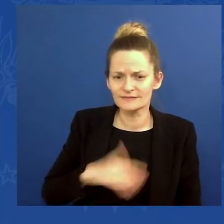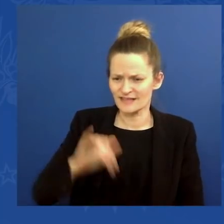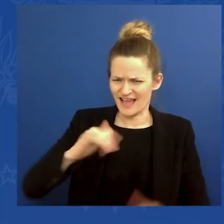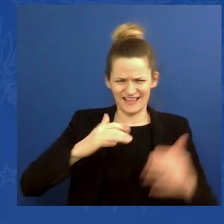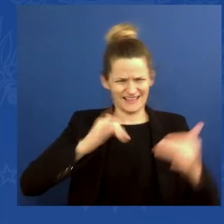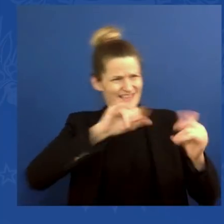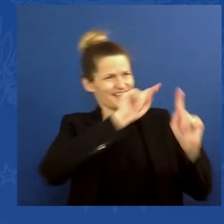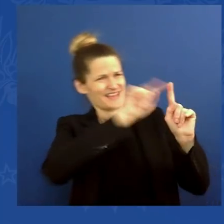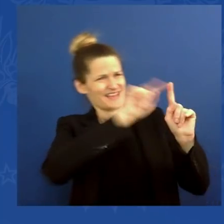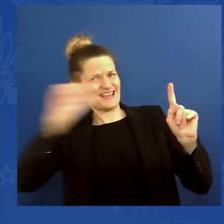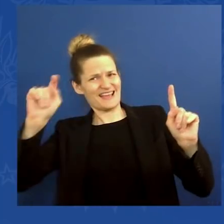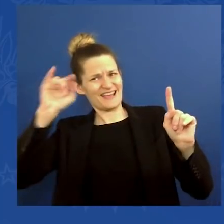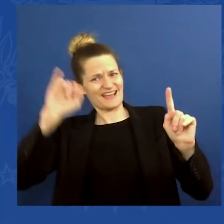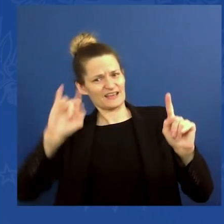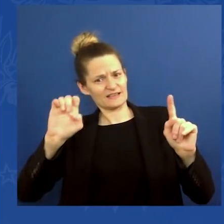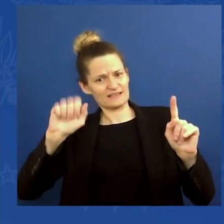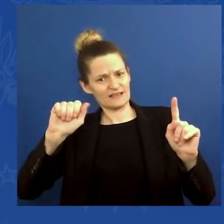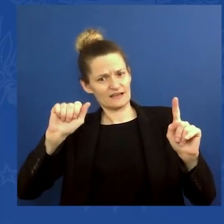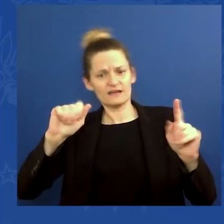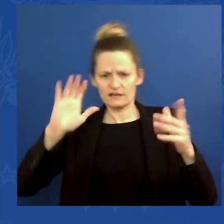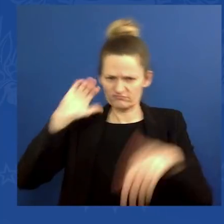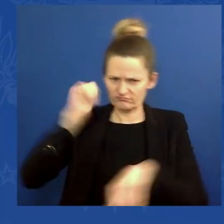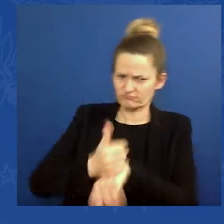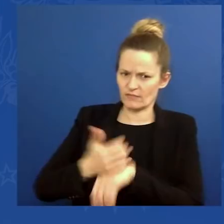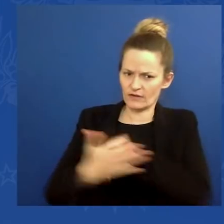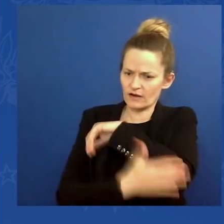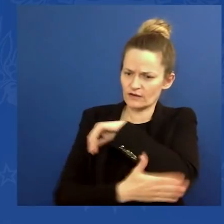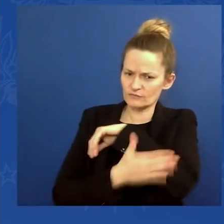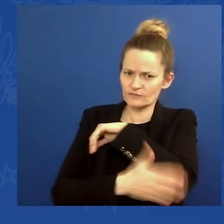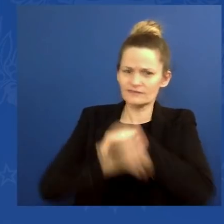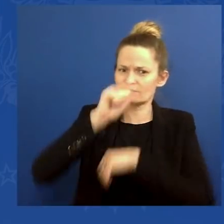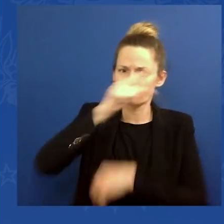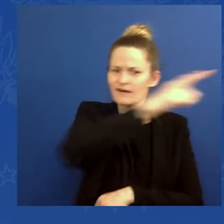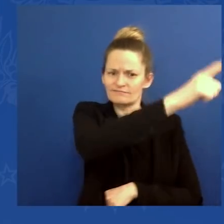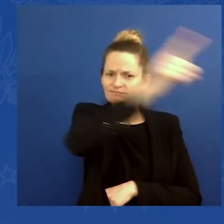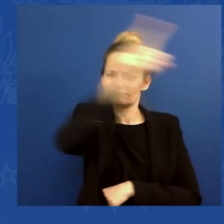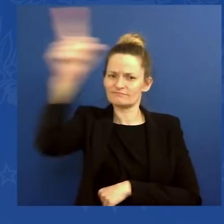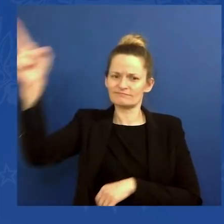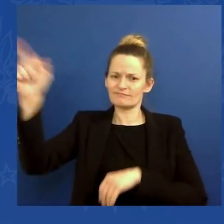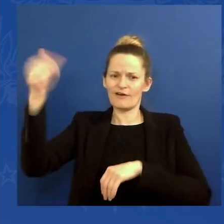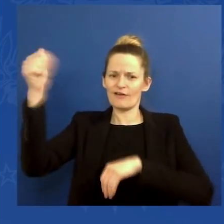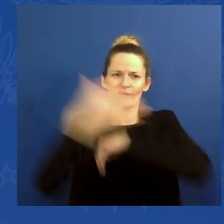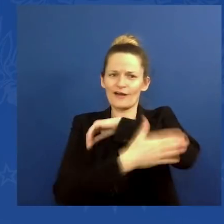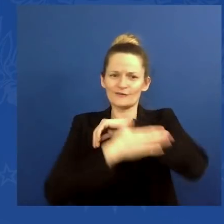No other country has ever been based on a notion like that. They've incorporated those notions,